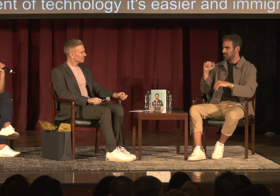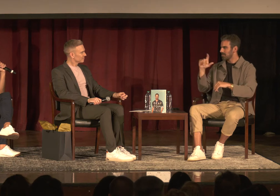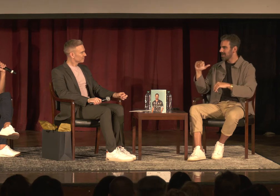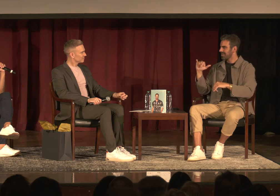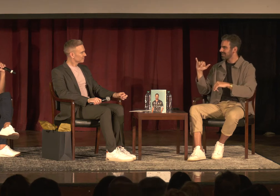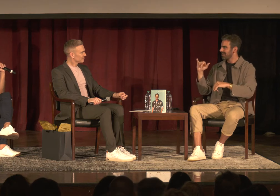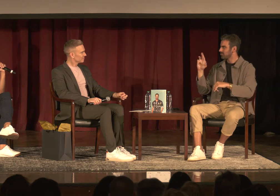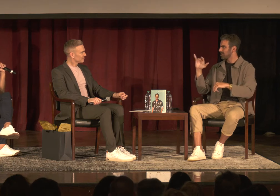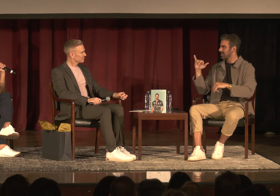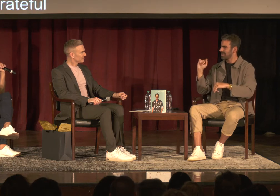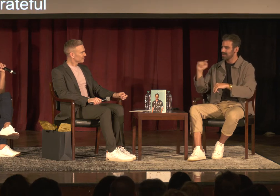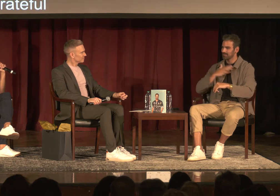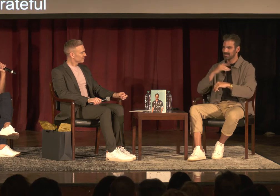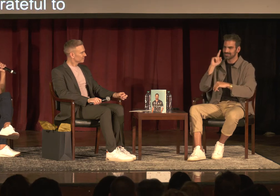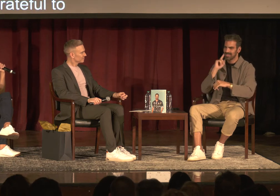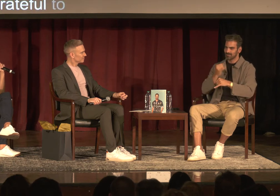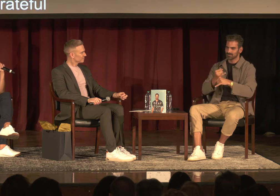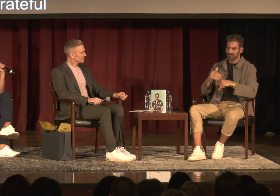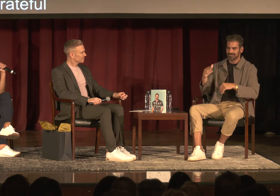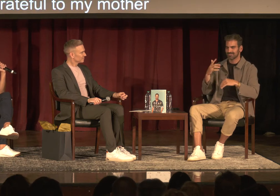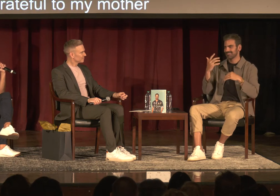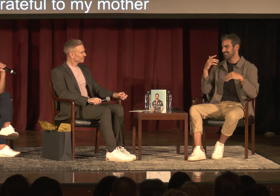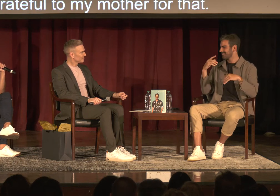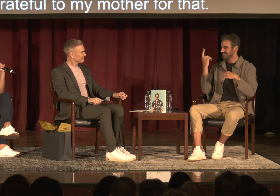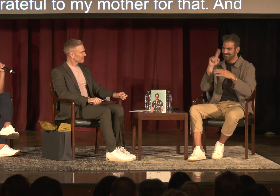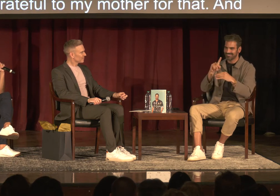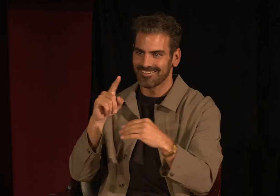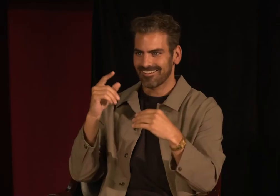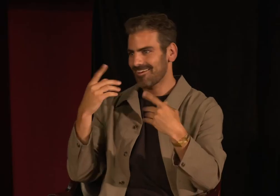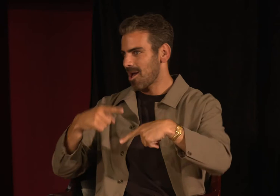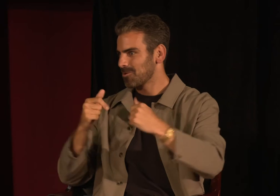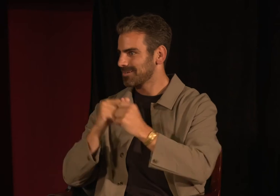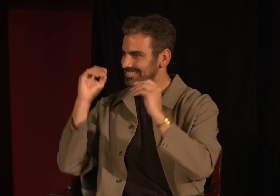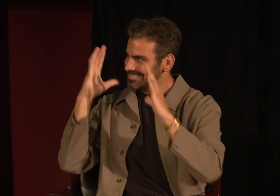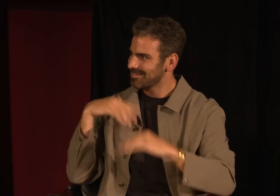me to be able to see my mom work out rallies in front of my school, right. For her to be able to